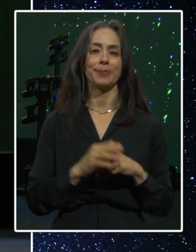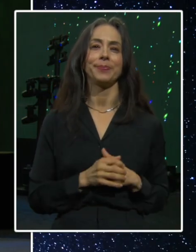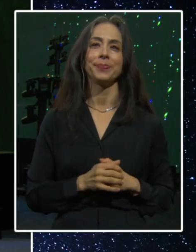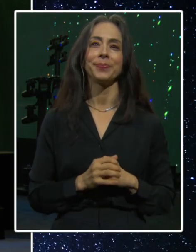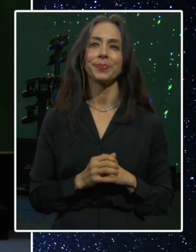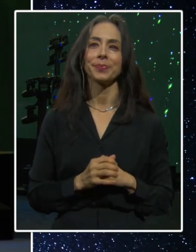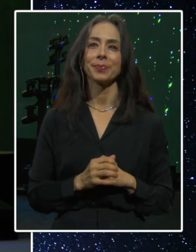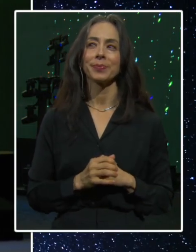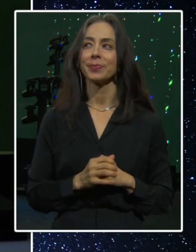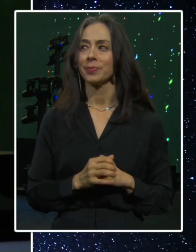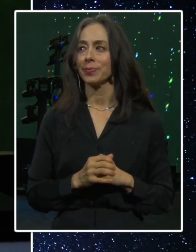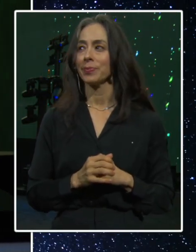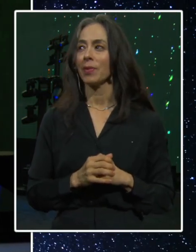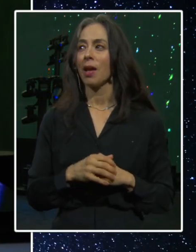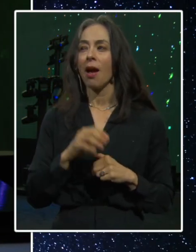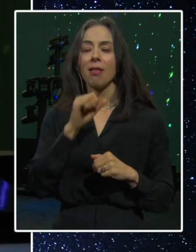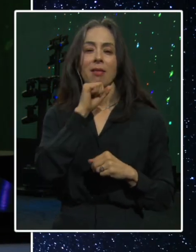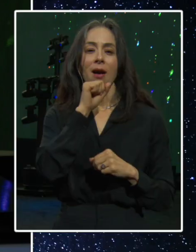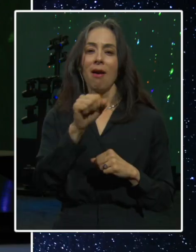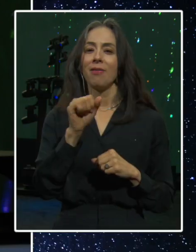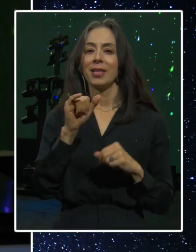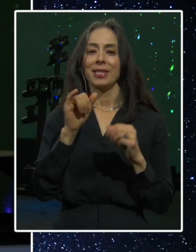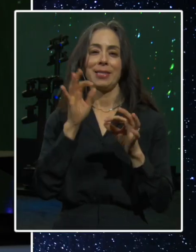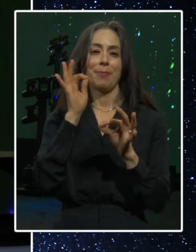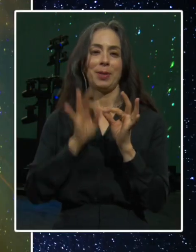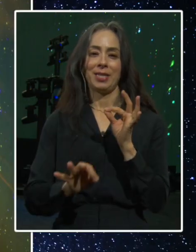I love the simplicity that declares.